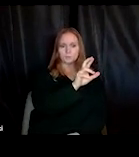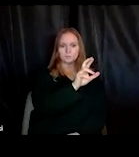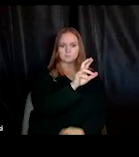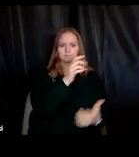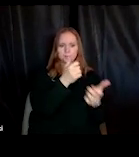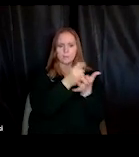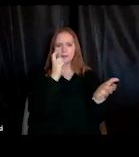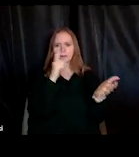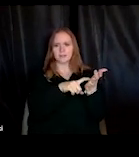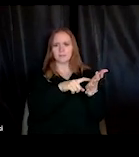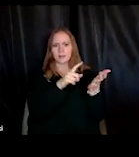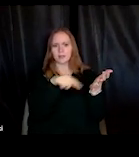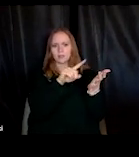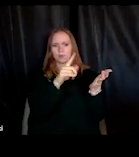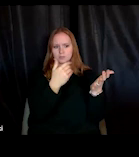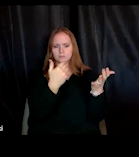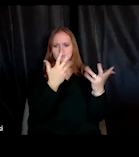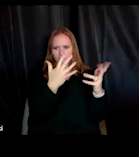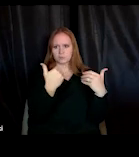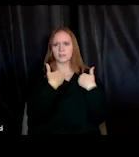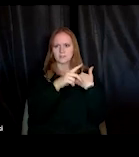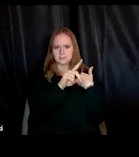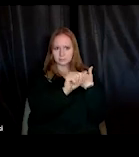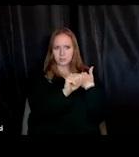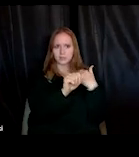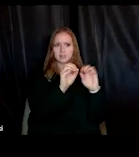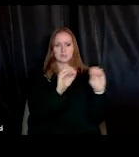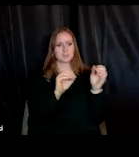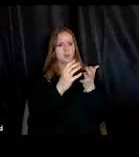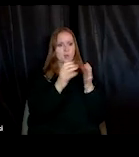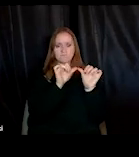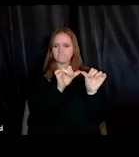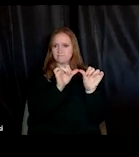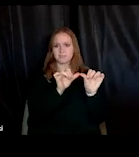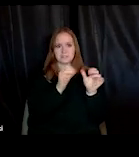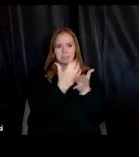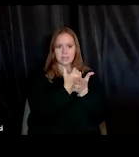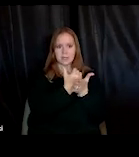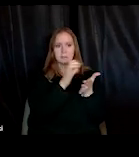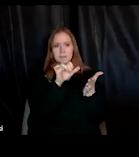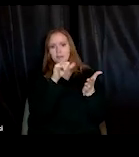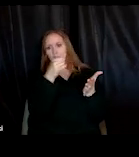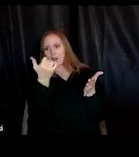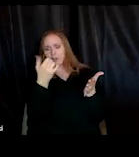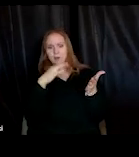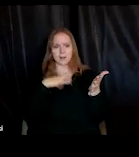that have disabilities and have no regular income and potentially maybe tapping into other benefits or in need of other benefits